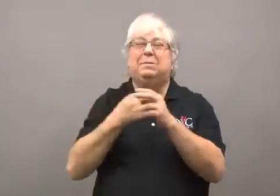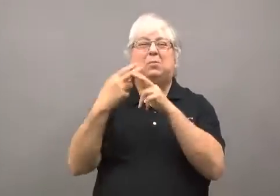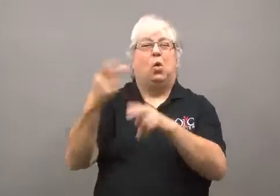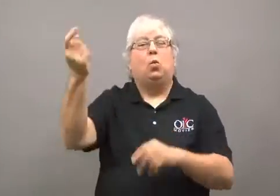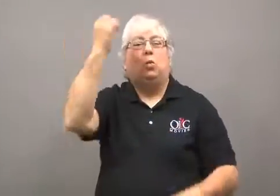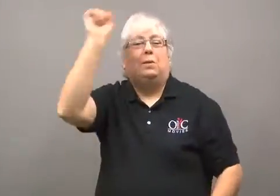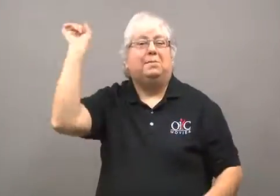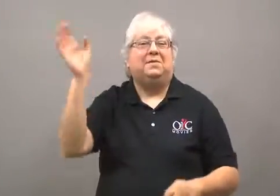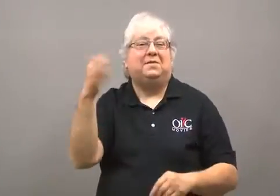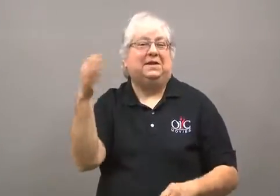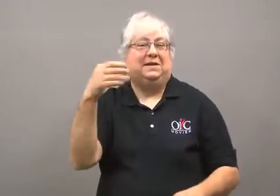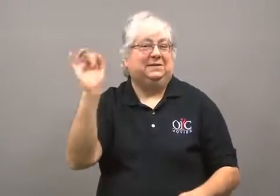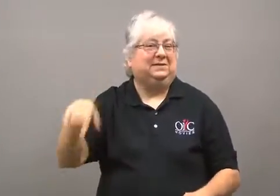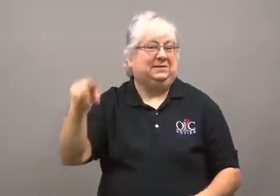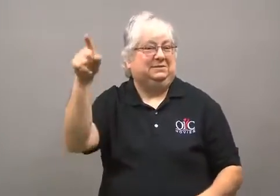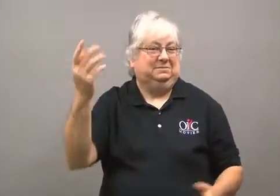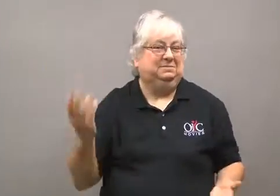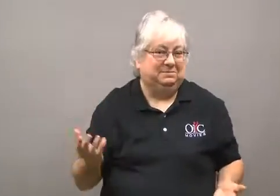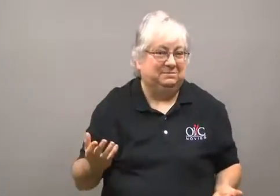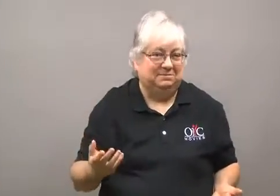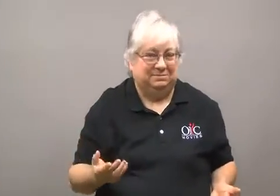The flag of the Confederacy is also called the "Rebel Flag."